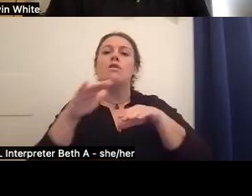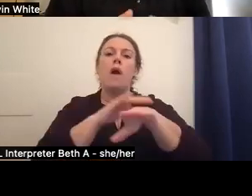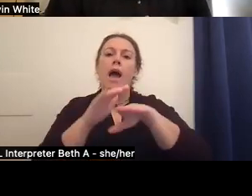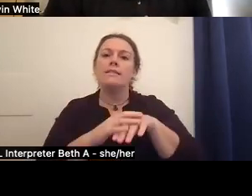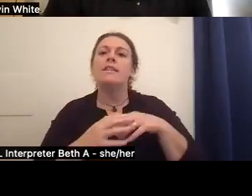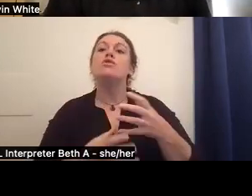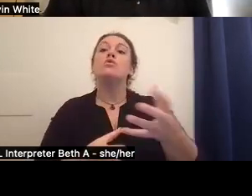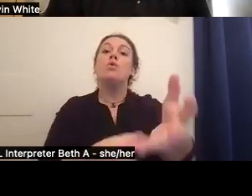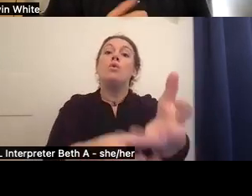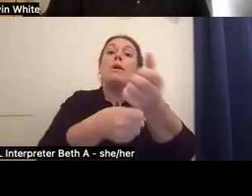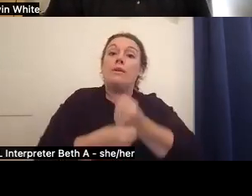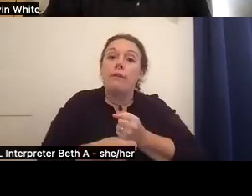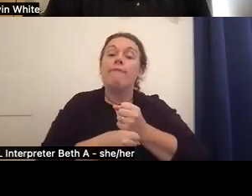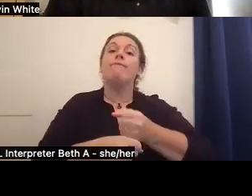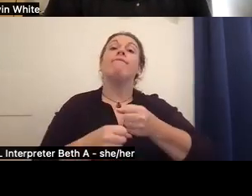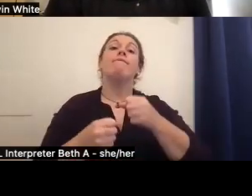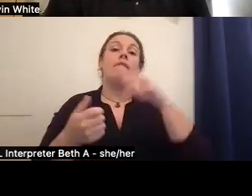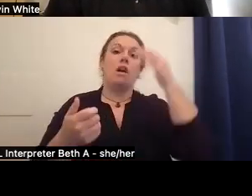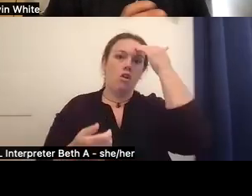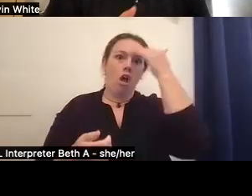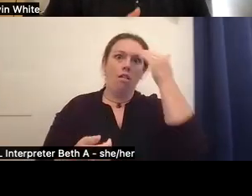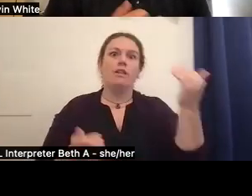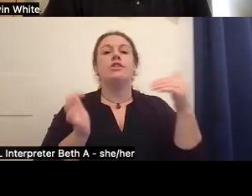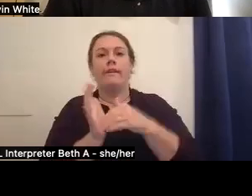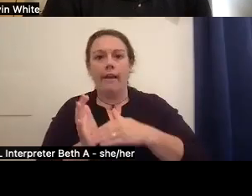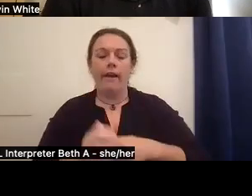begin to look at recitations and language revitalization, but this movement is only